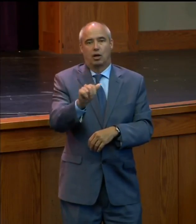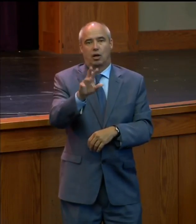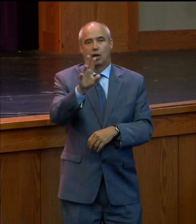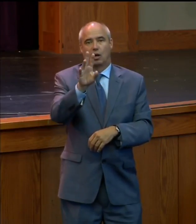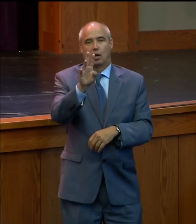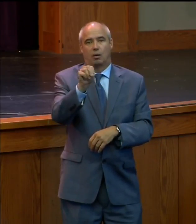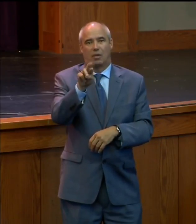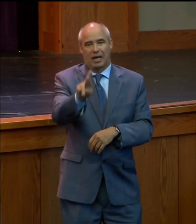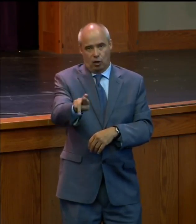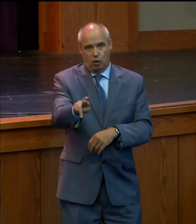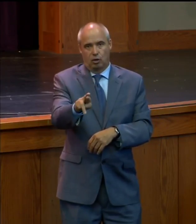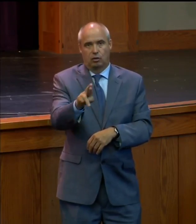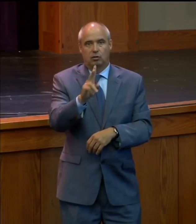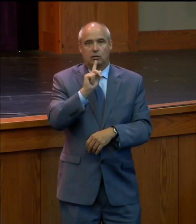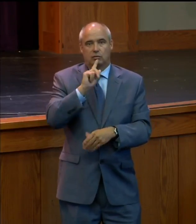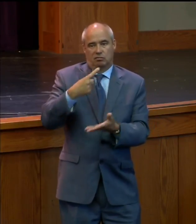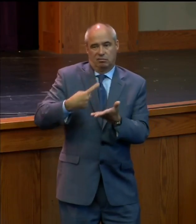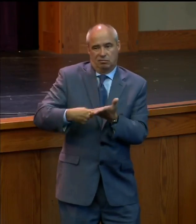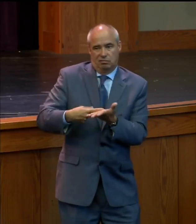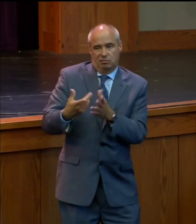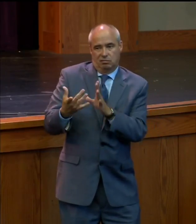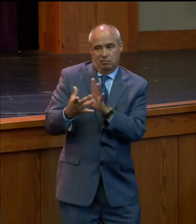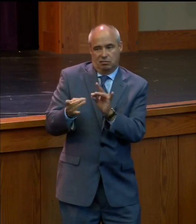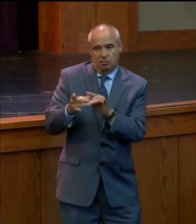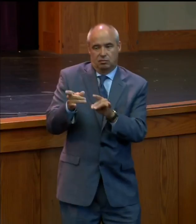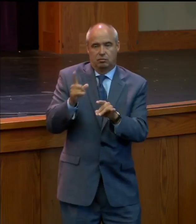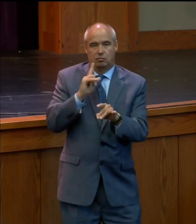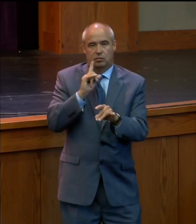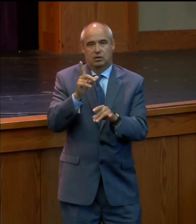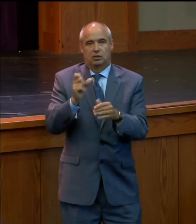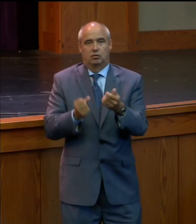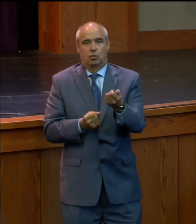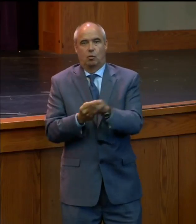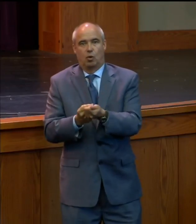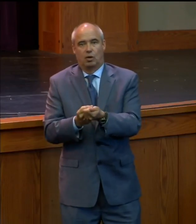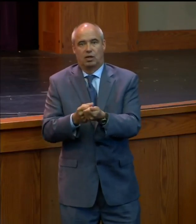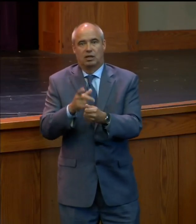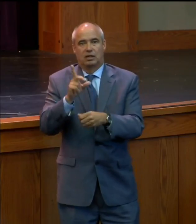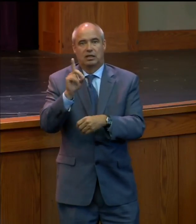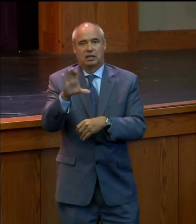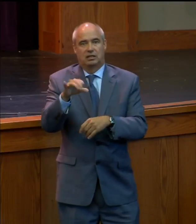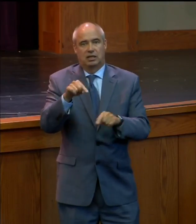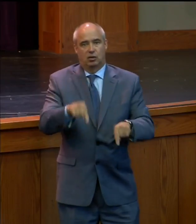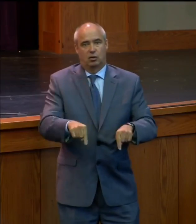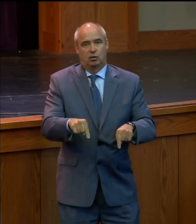D.C. IS THE ONLY JURISDICTION IN THIS COUNTRY THAT PAYS BOTH